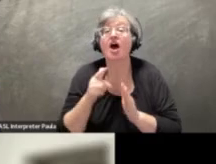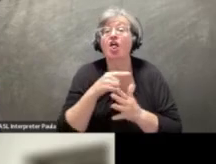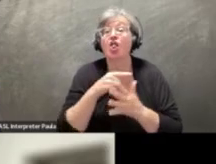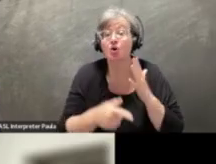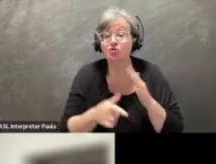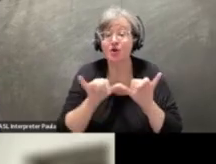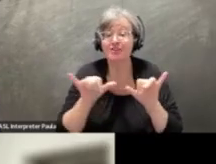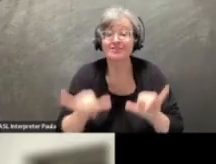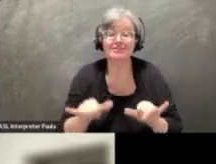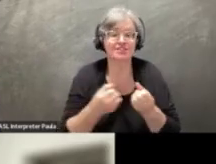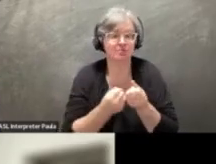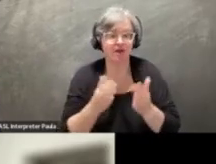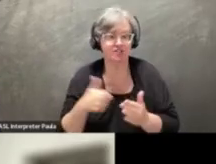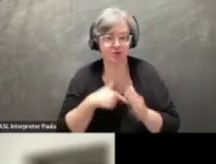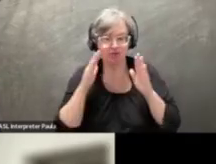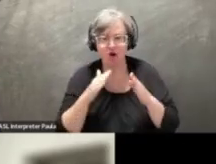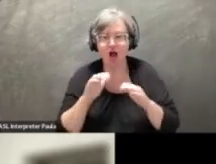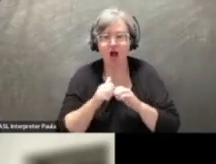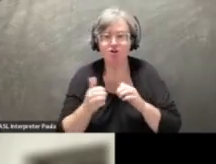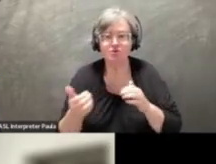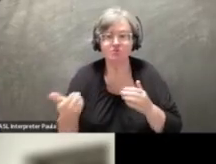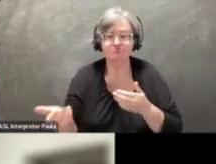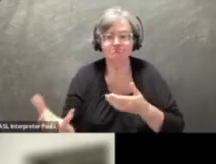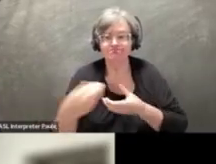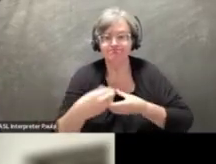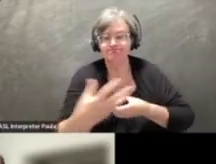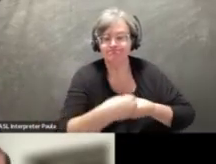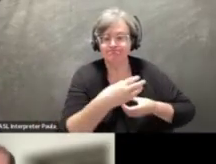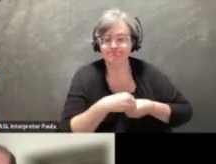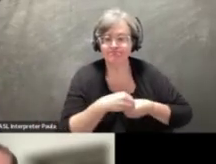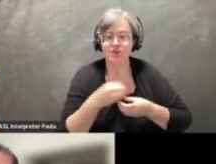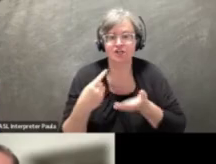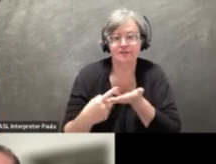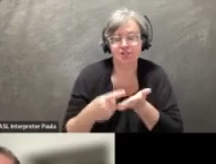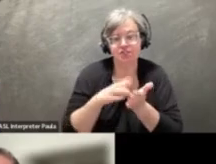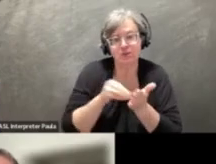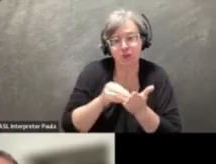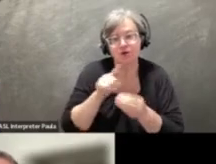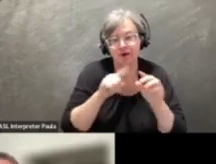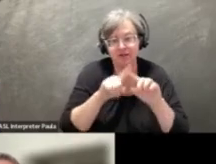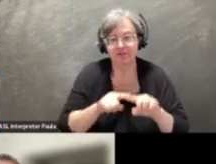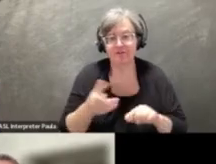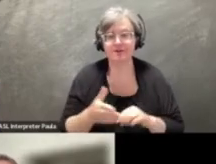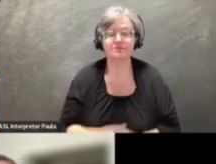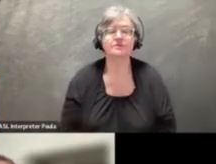and what are we doing to have them at the table to learn about different things? And I think in